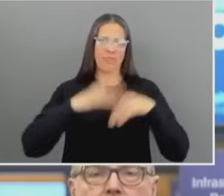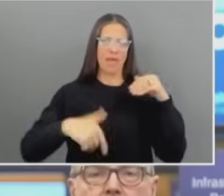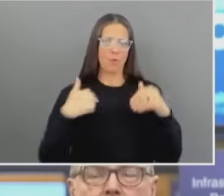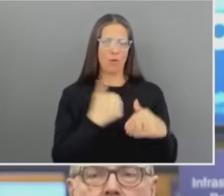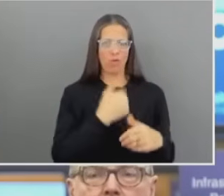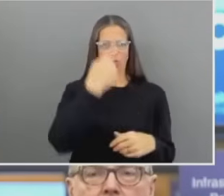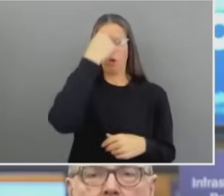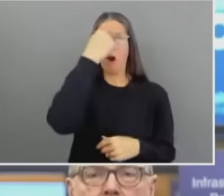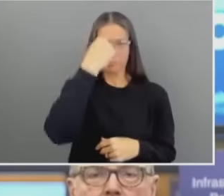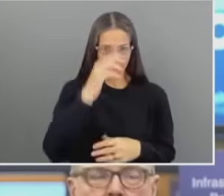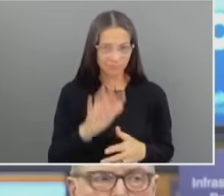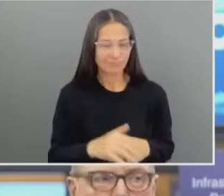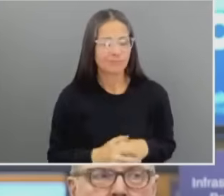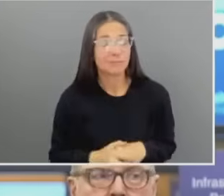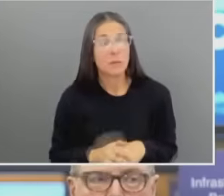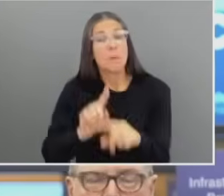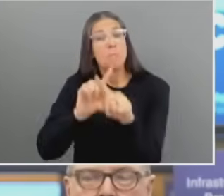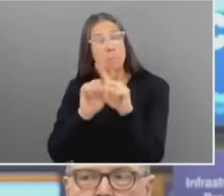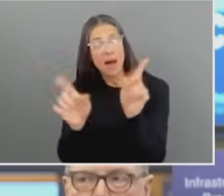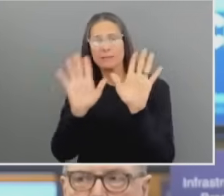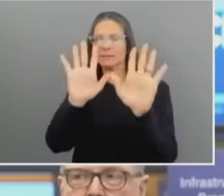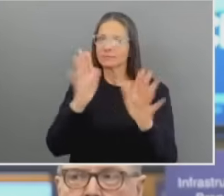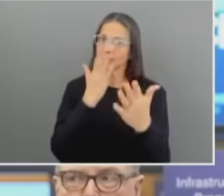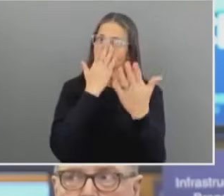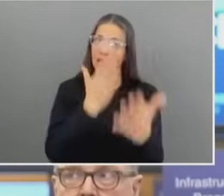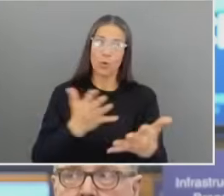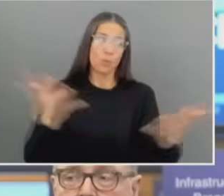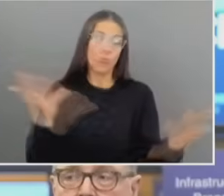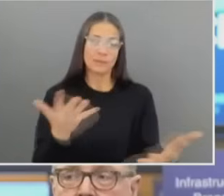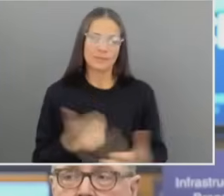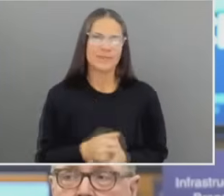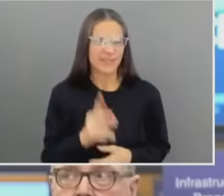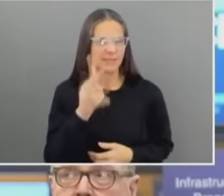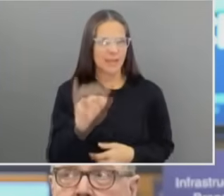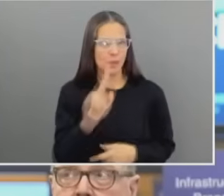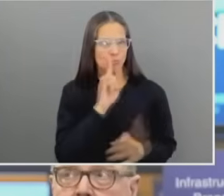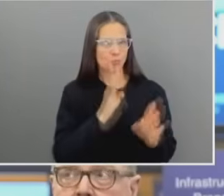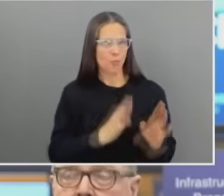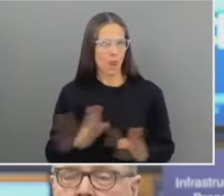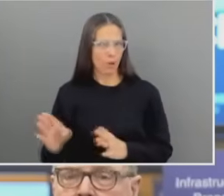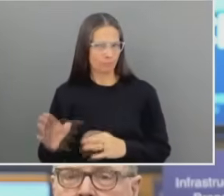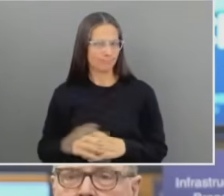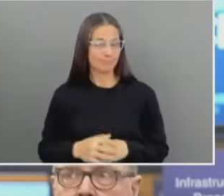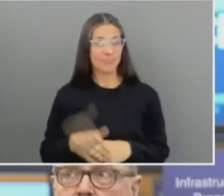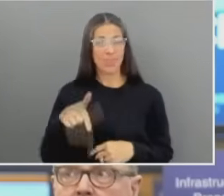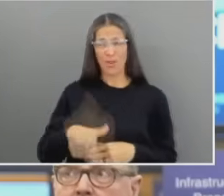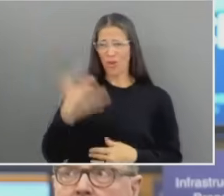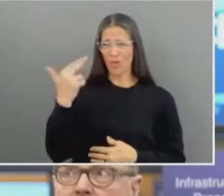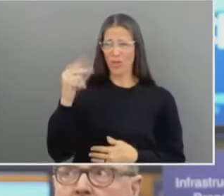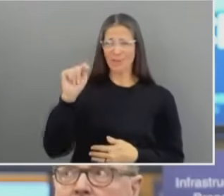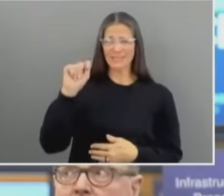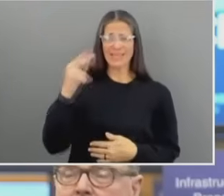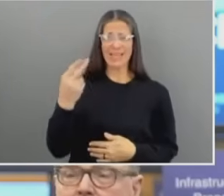THAT MAKES THIS AN EVEN MORE DANGEROUS EVENT THAN ORIGINALLY FORECASTED. THANKFULLY, KENTUCKIANS WERE PREPARED.